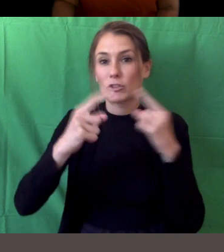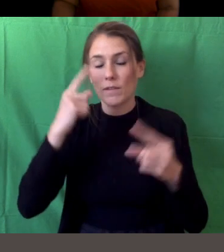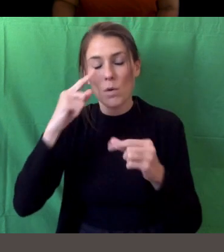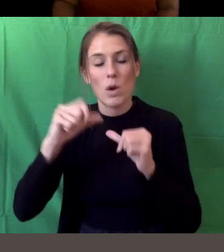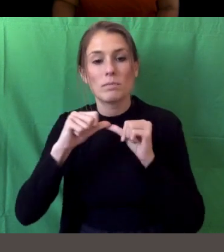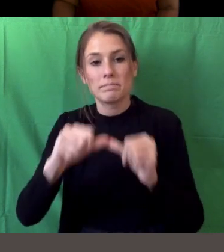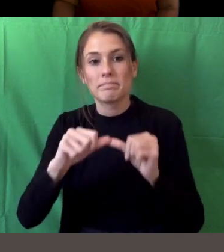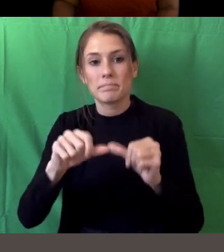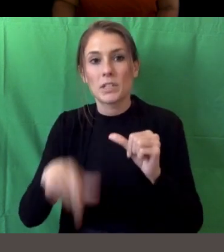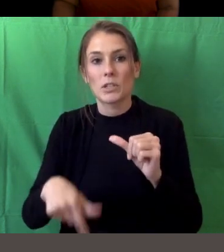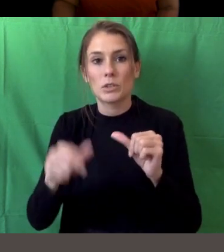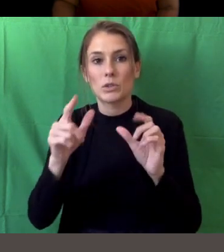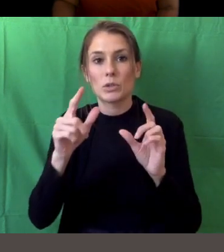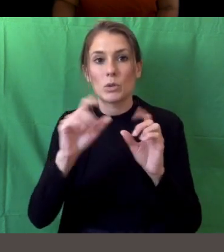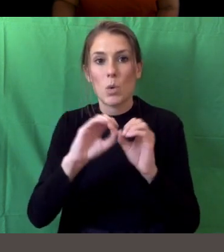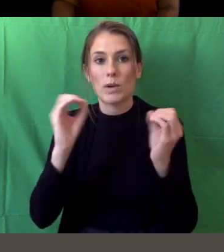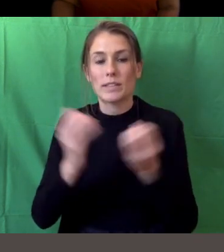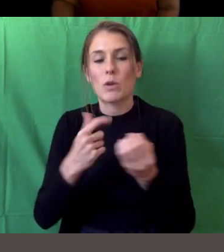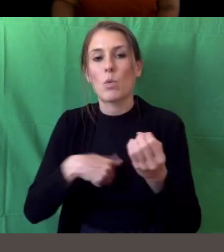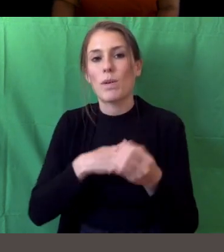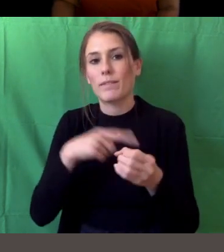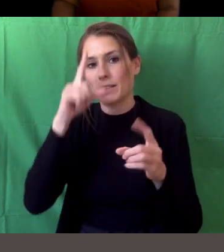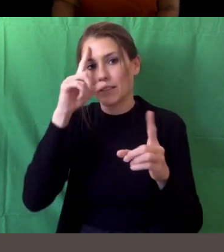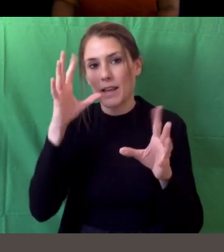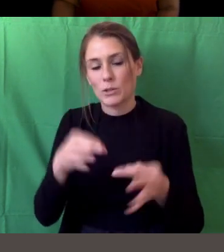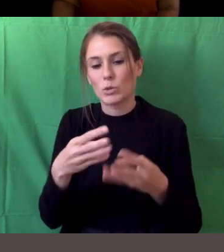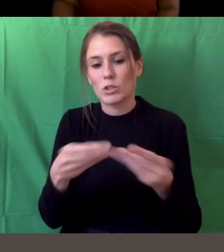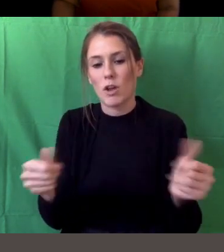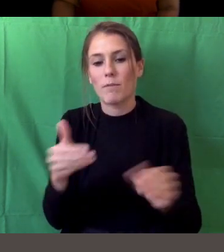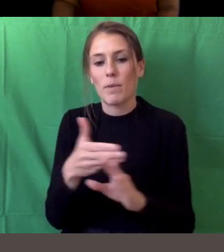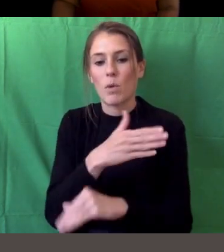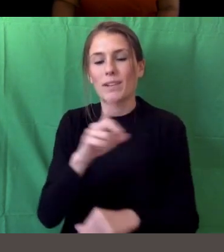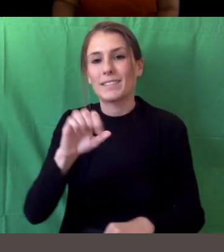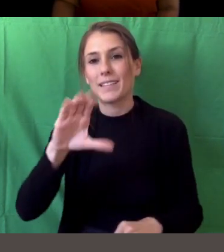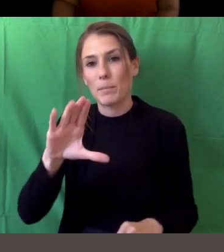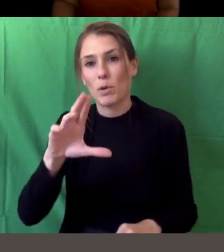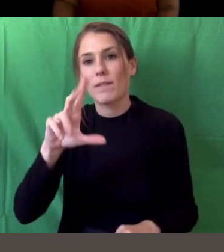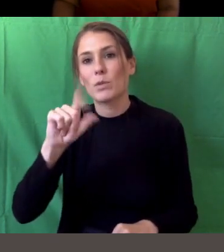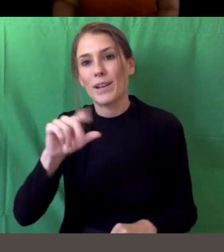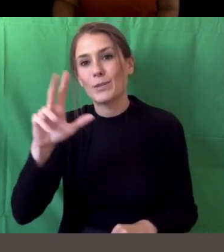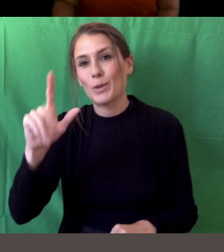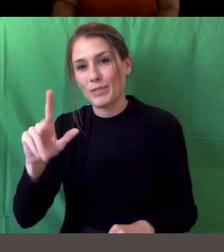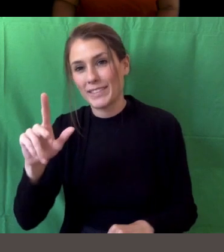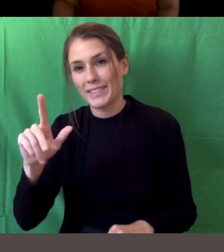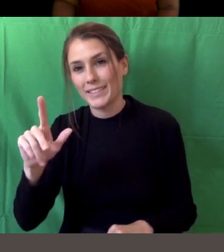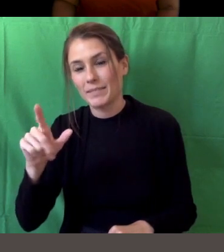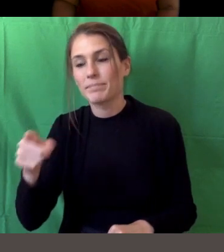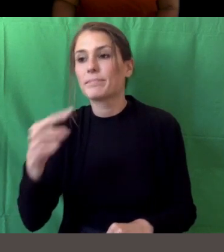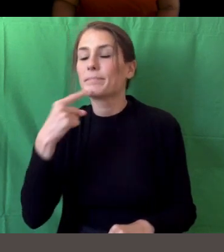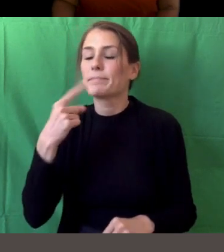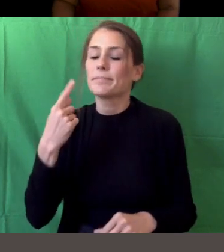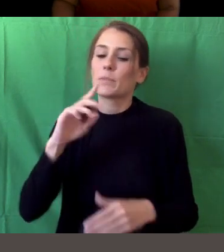for the sustainability of the organization, we have decided to dissolve Write Speak Code by December of 2023.